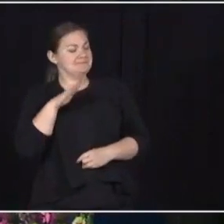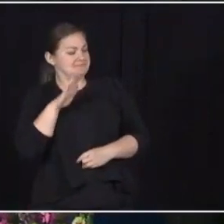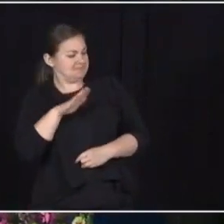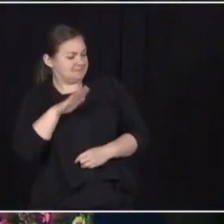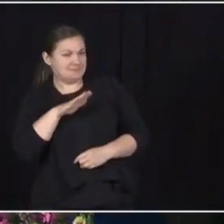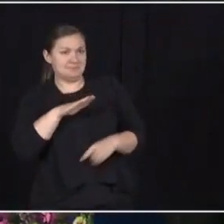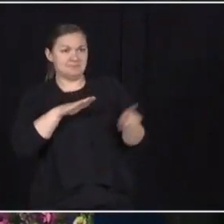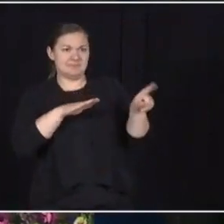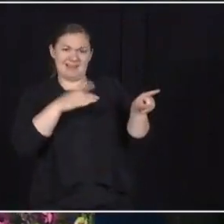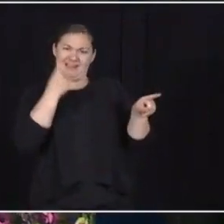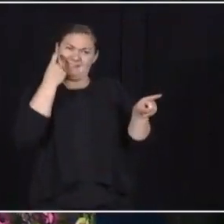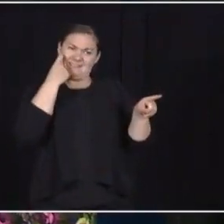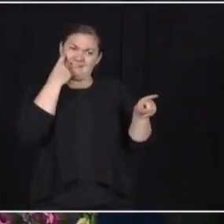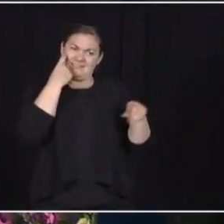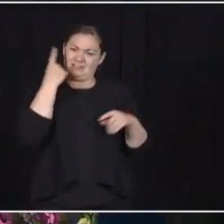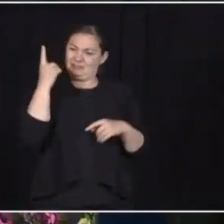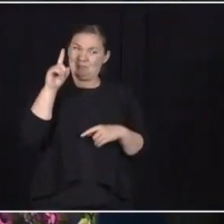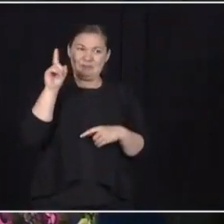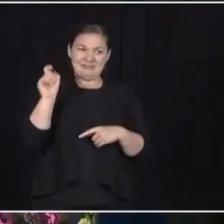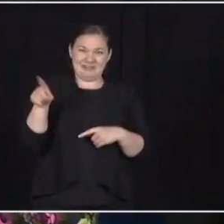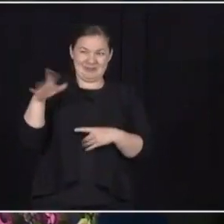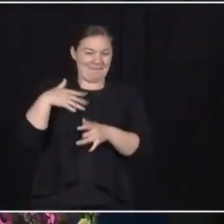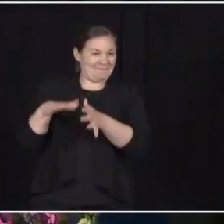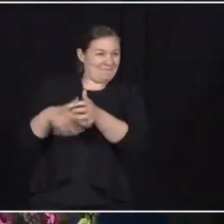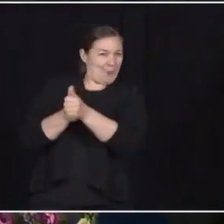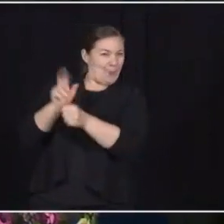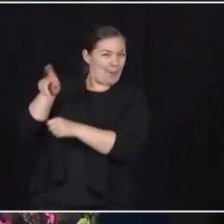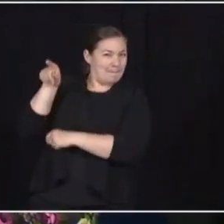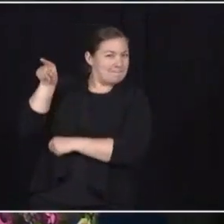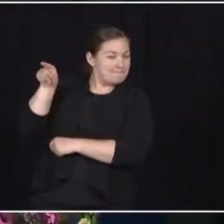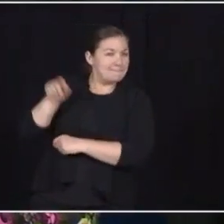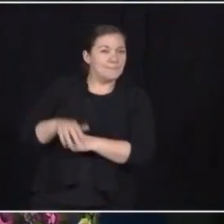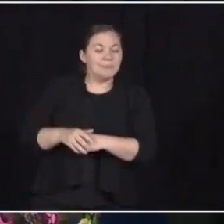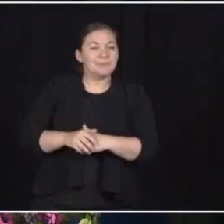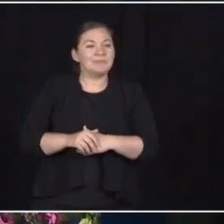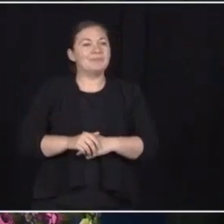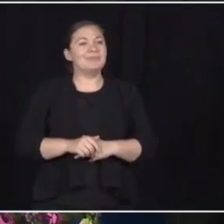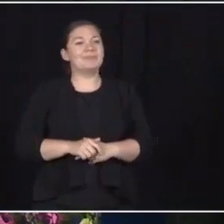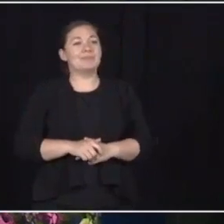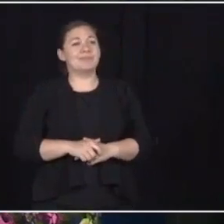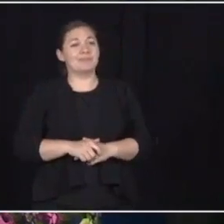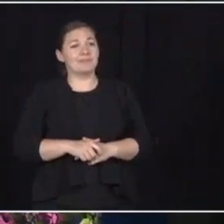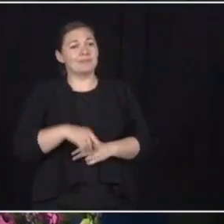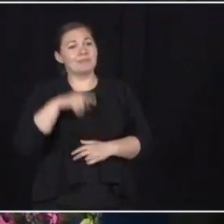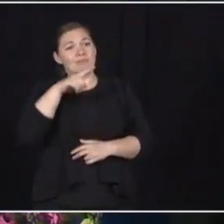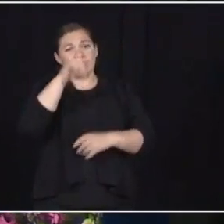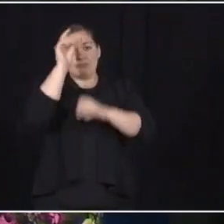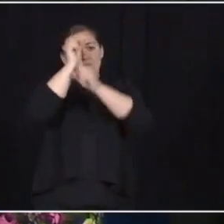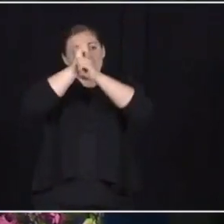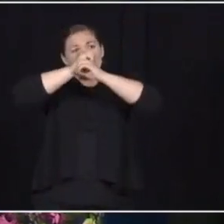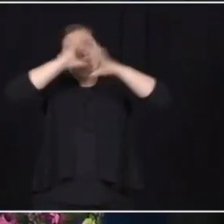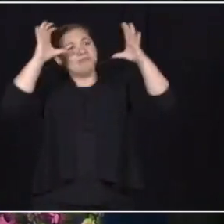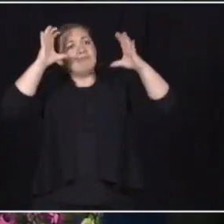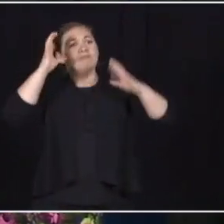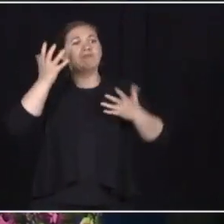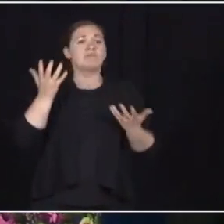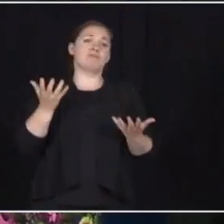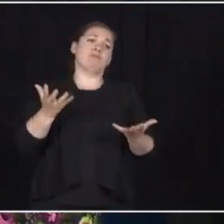Please go ahead. Thank you very much. Premier, just to piggyback on Mark's question there, is your plan in your mind, you